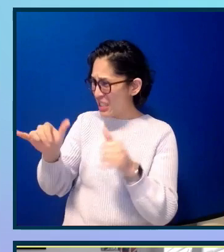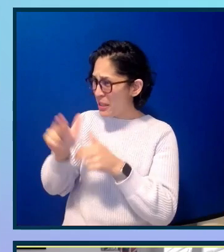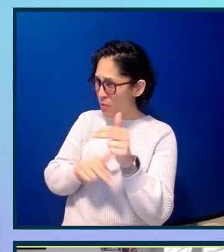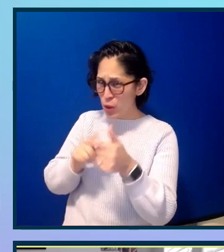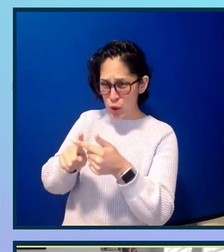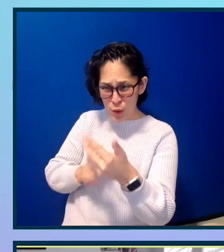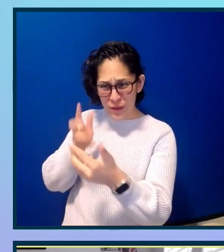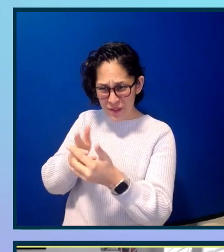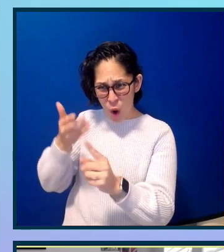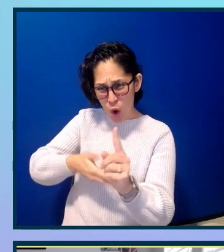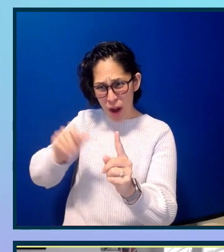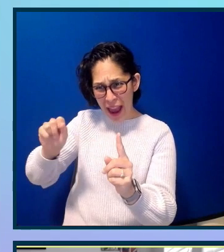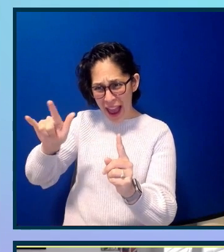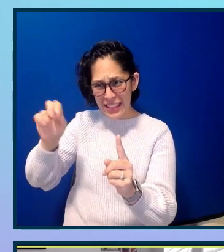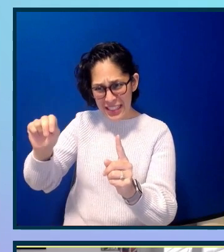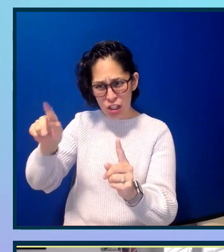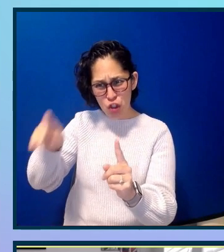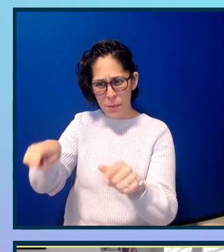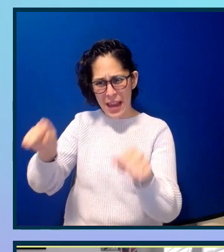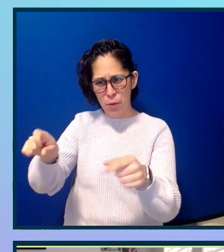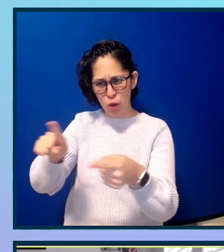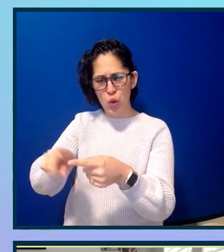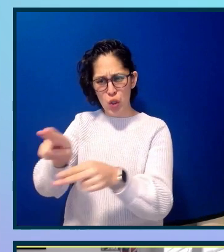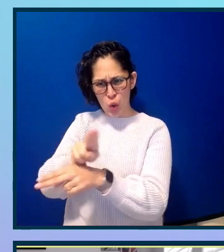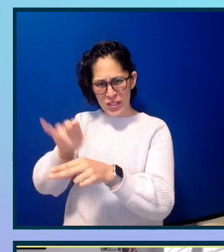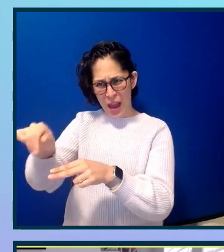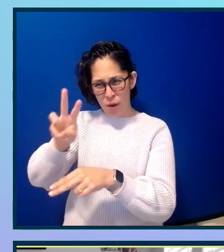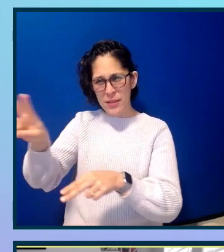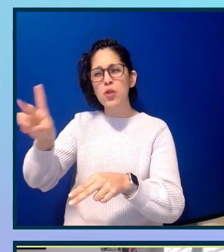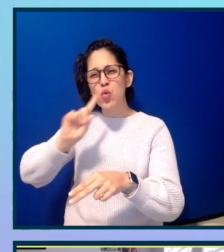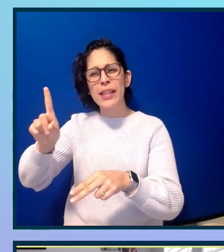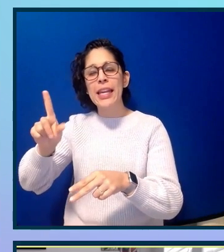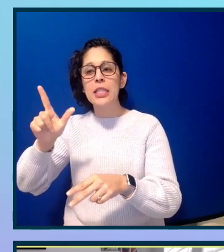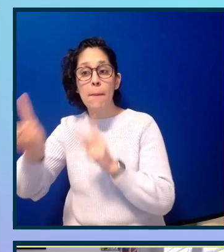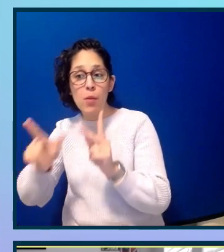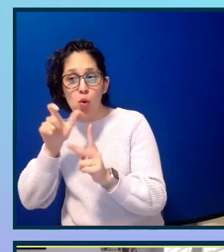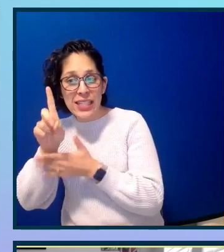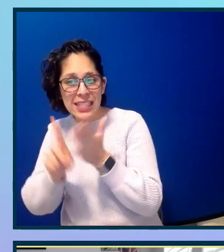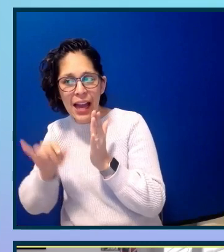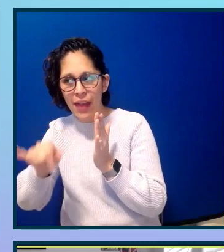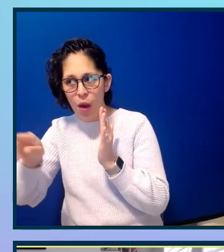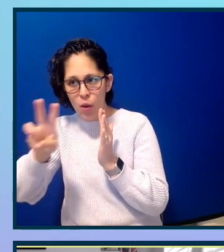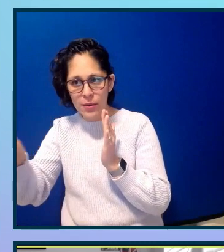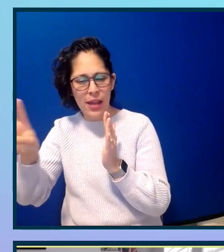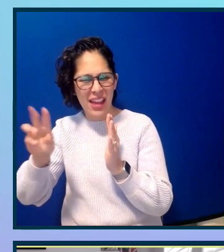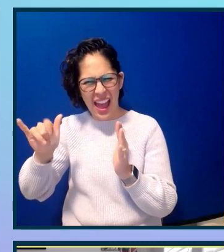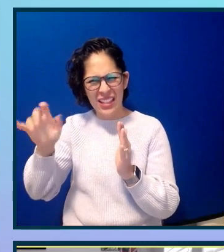She should be able to use it. So it actually the design's fault that Allison doesn't know what to do, or the way that it was implemented.